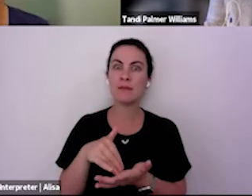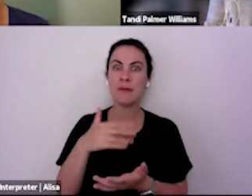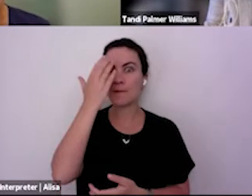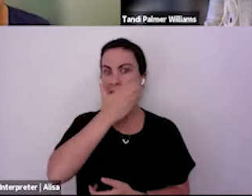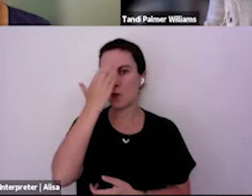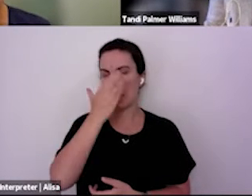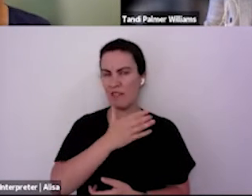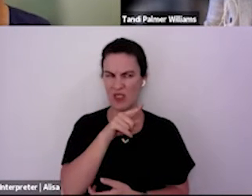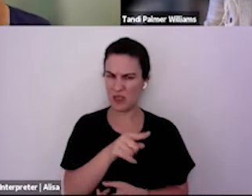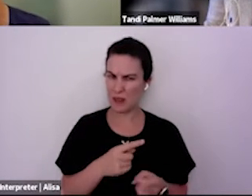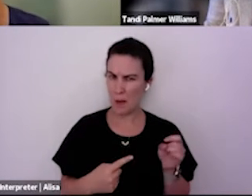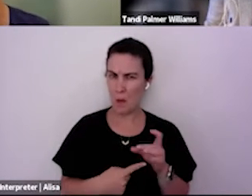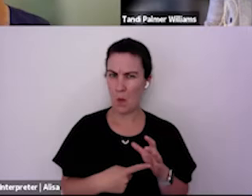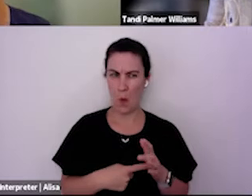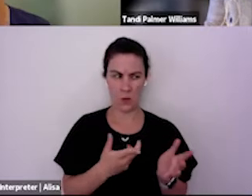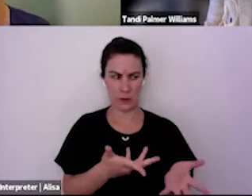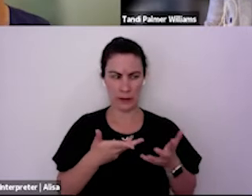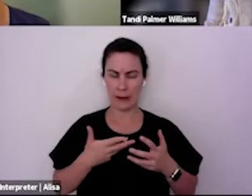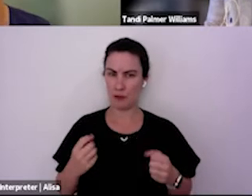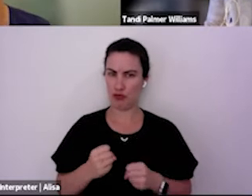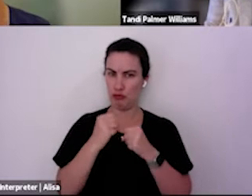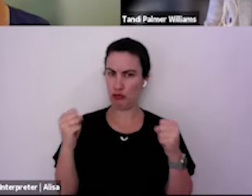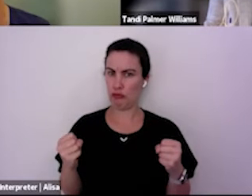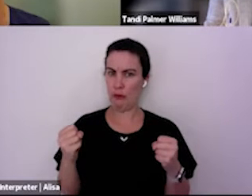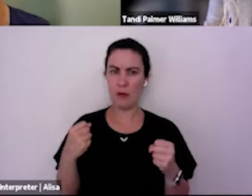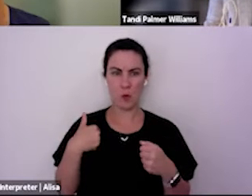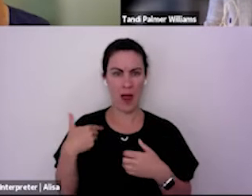strength to our disability plans, as well as our digital plans.